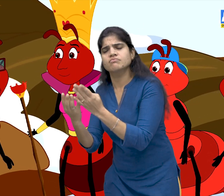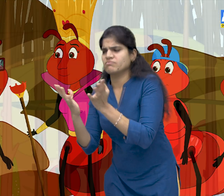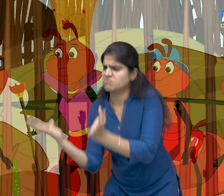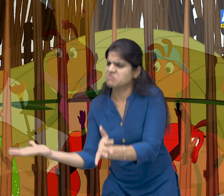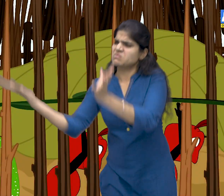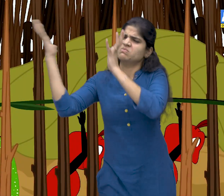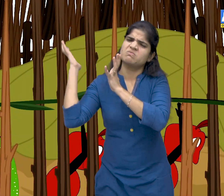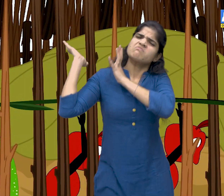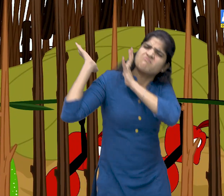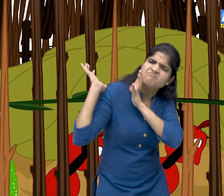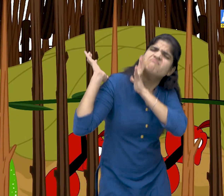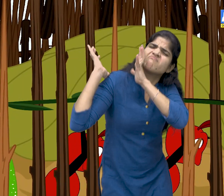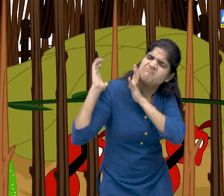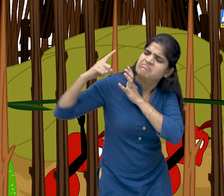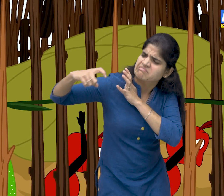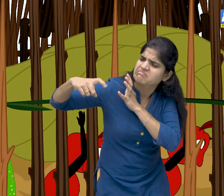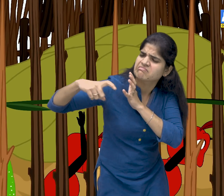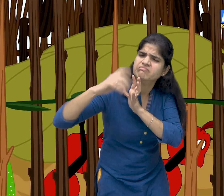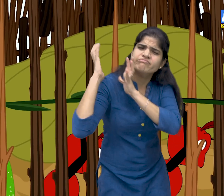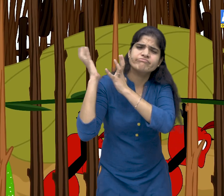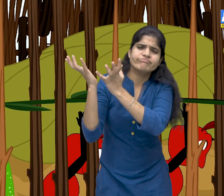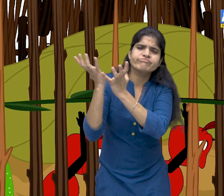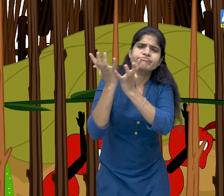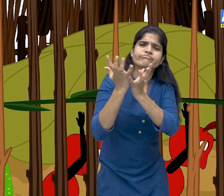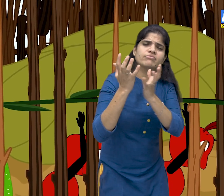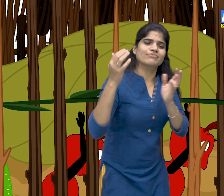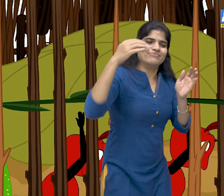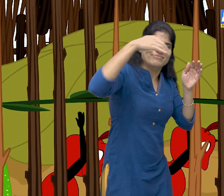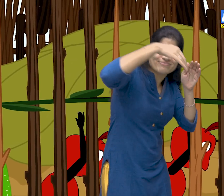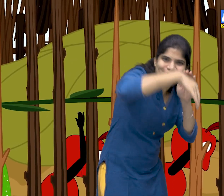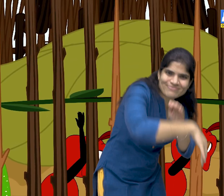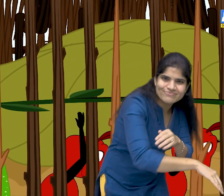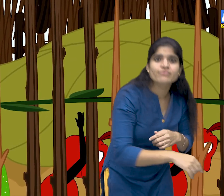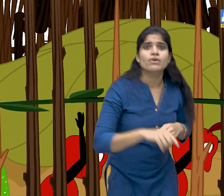they carried the frozen grasshopper to their hole.